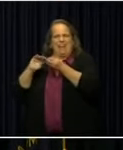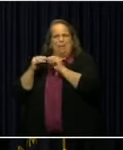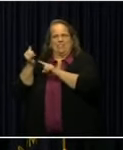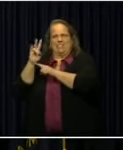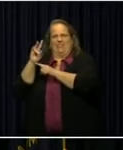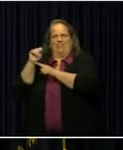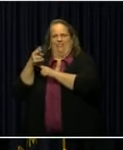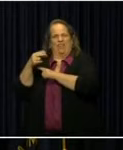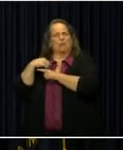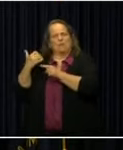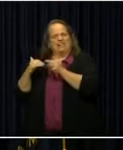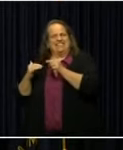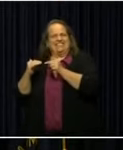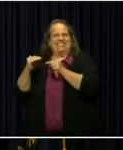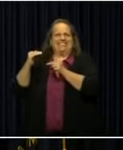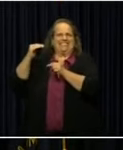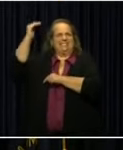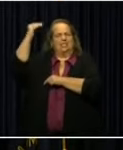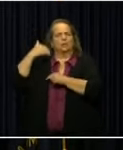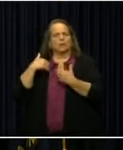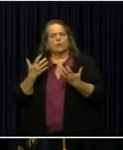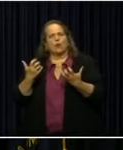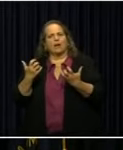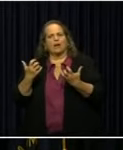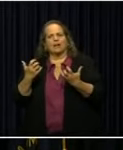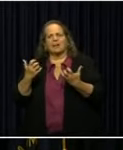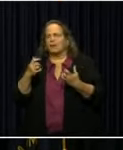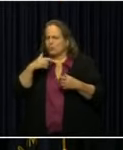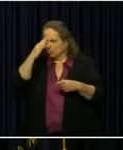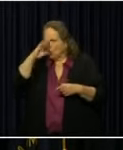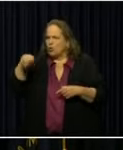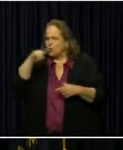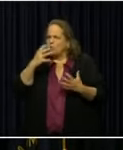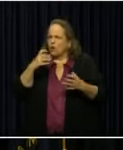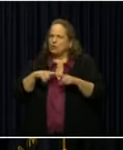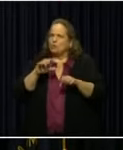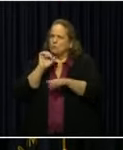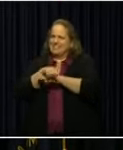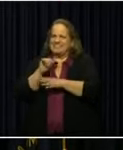TEAM KENTUCKY, TOGETHERKY, PATRIOT AND HEALTH AT HOME.